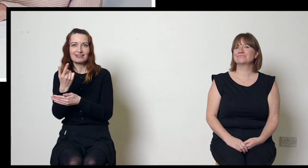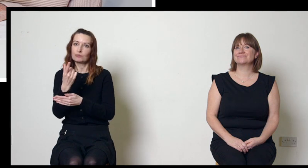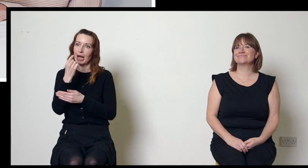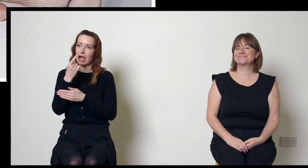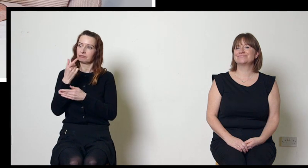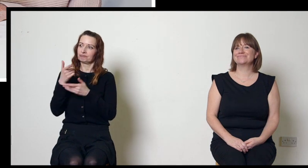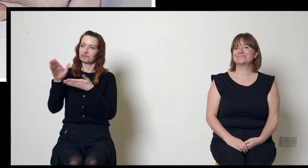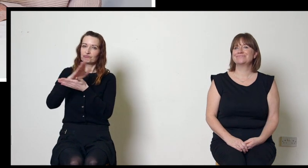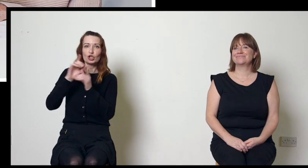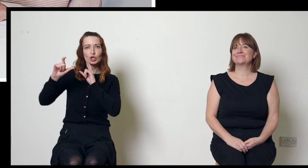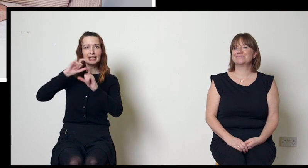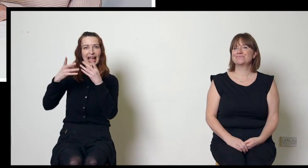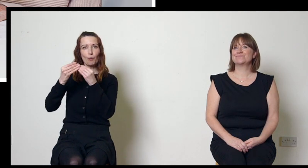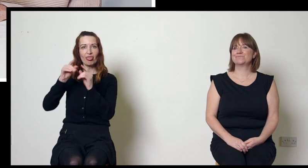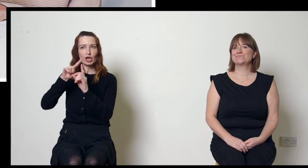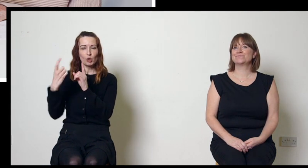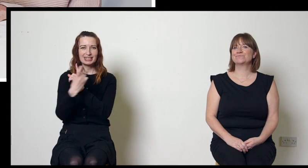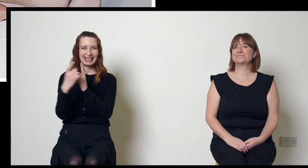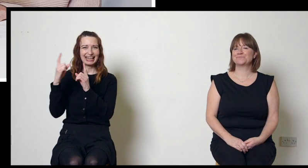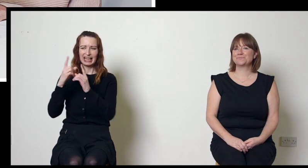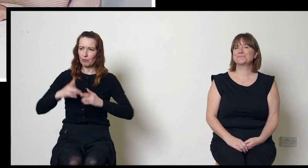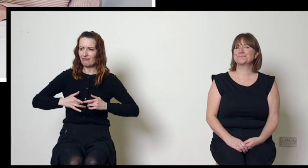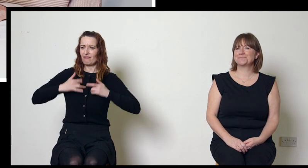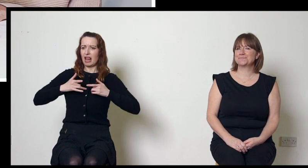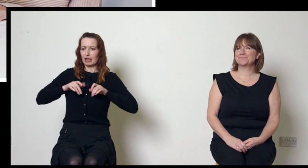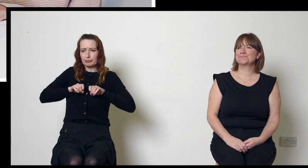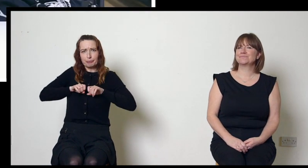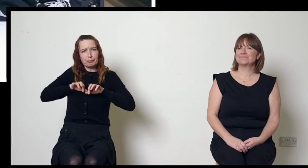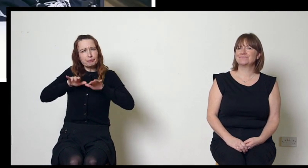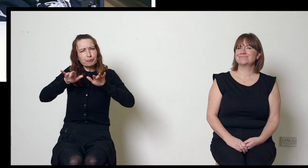If you know, we kind of it was a lot more disseminated. That’s a nice word isn’t it.